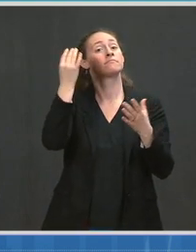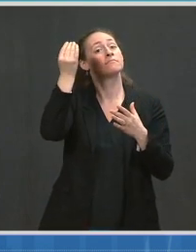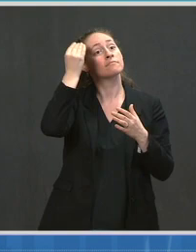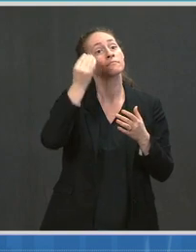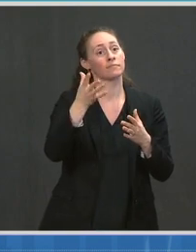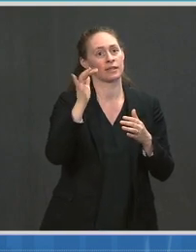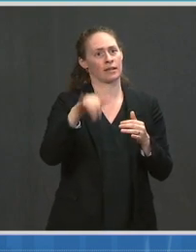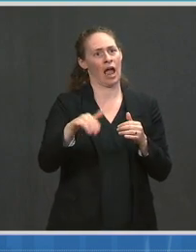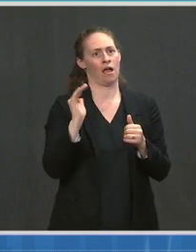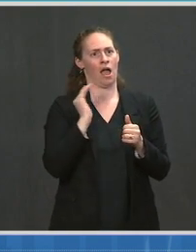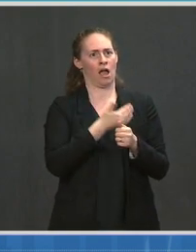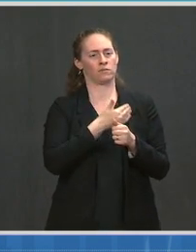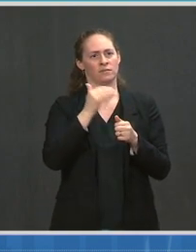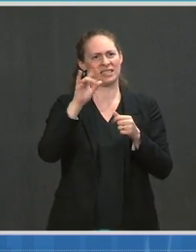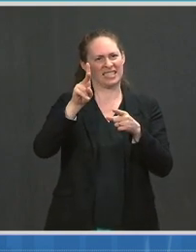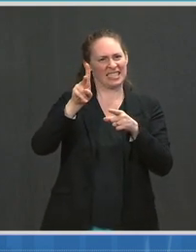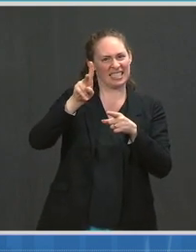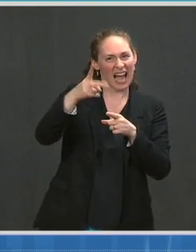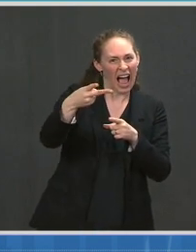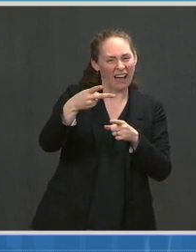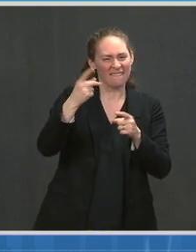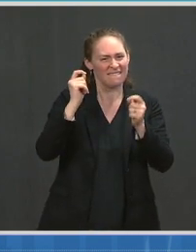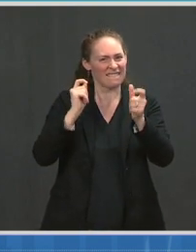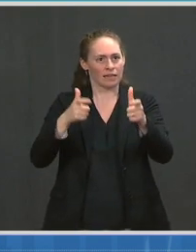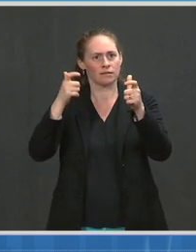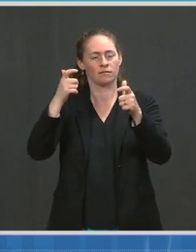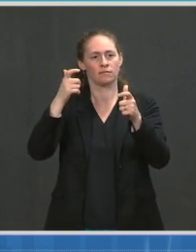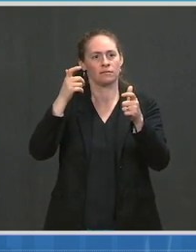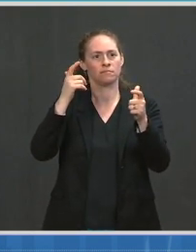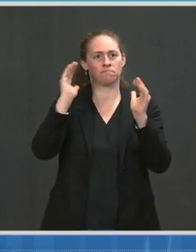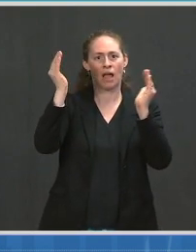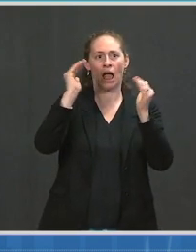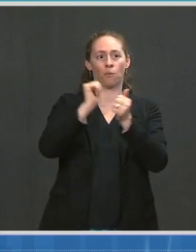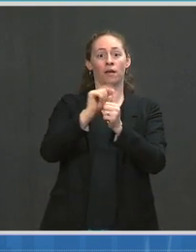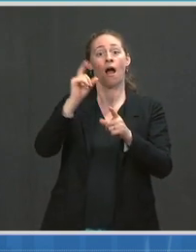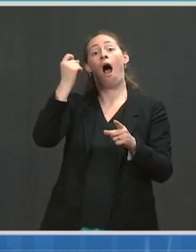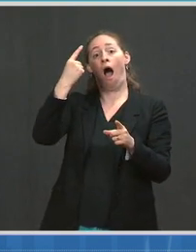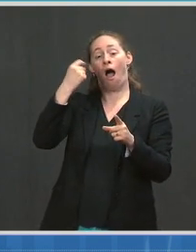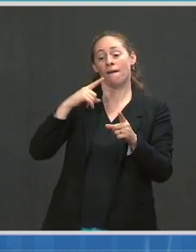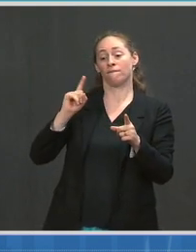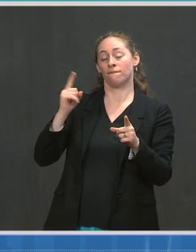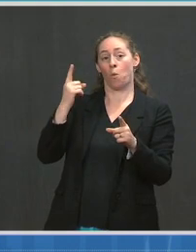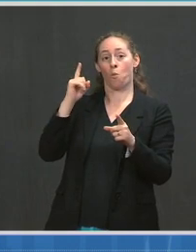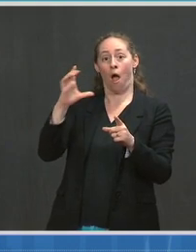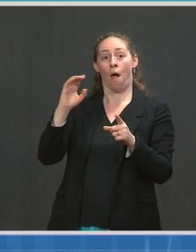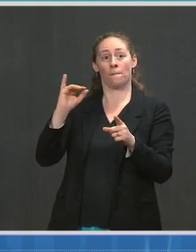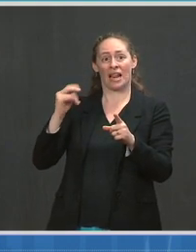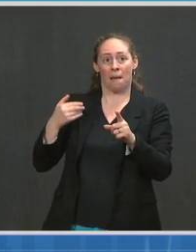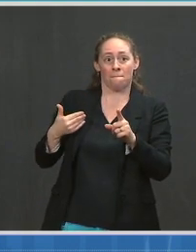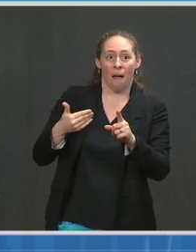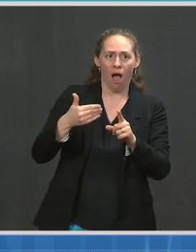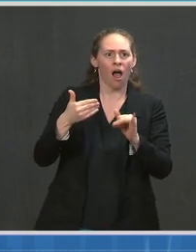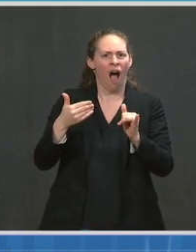a shorter period of time, than the first 100 million. 2.5 million has been the consistent pace